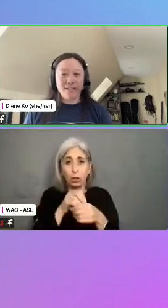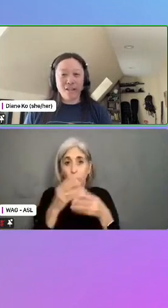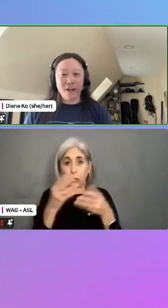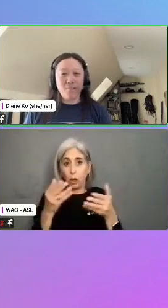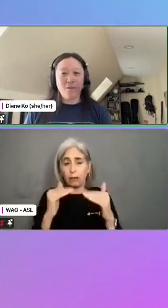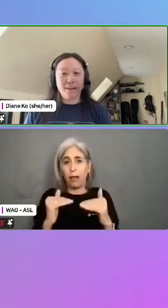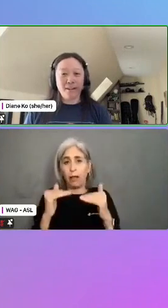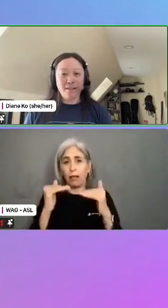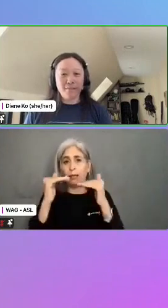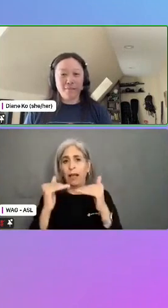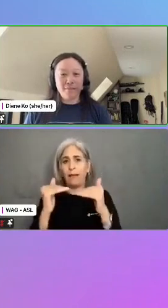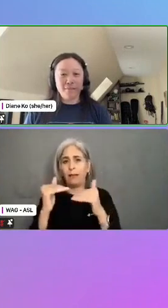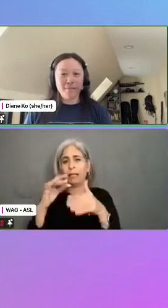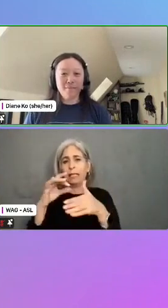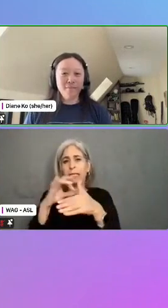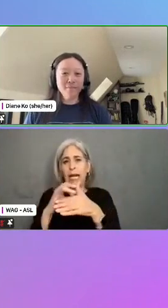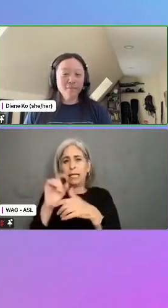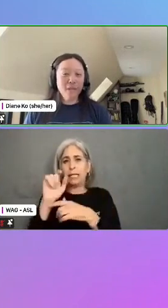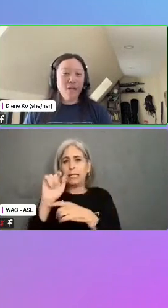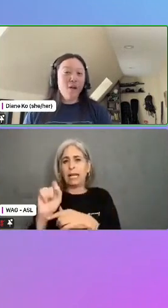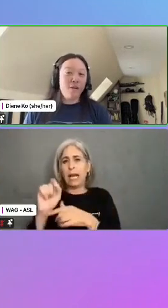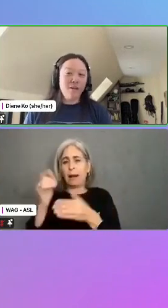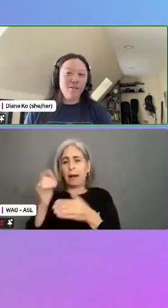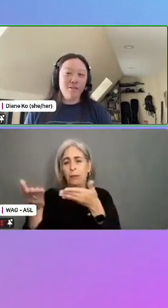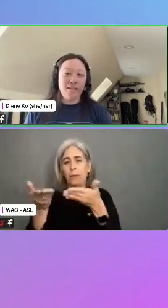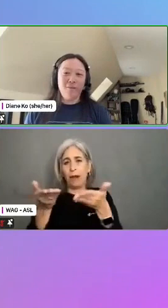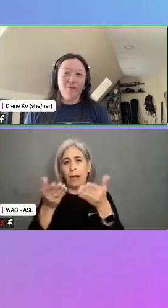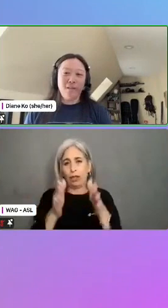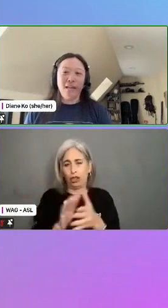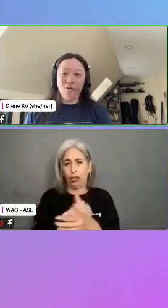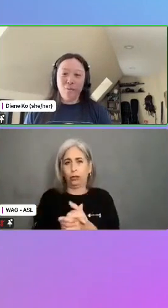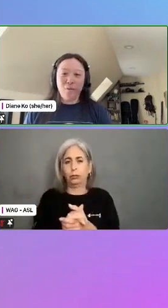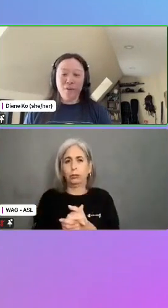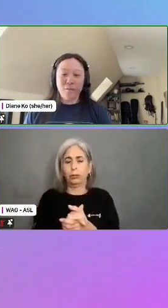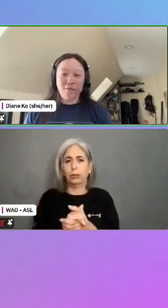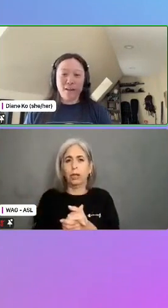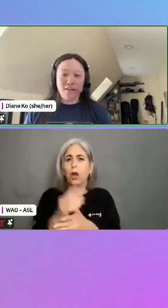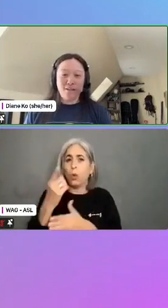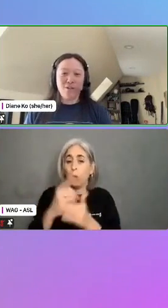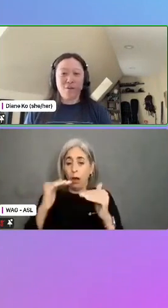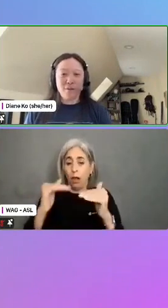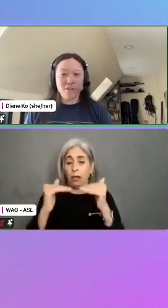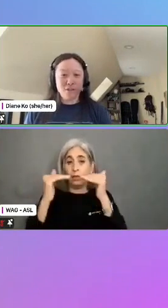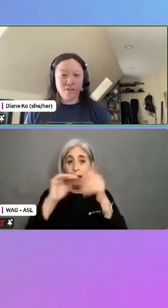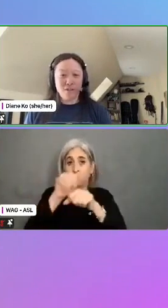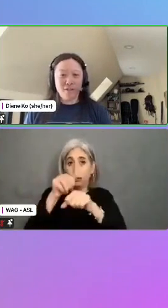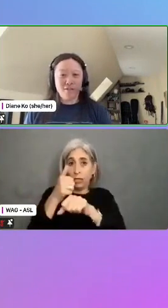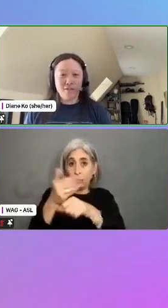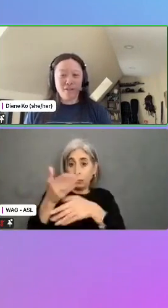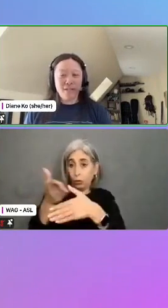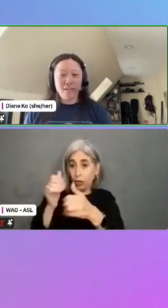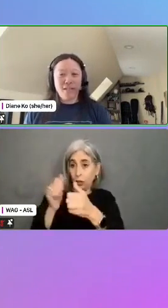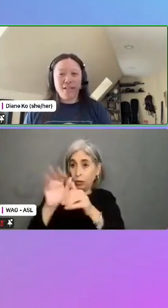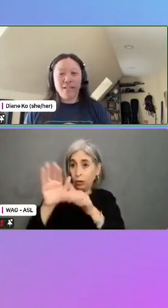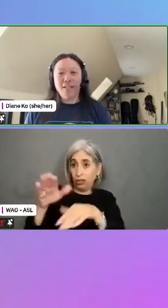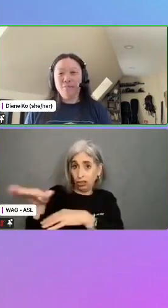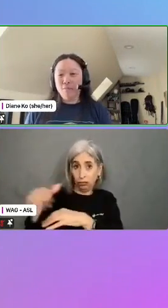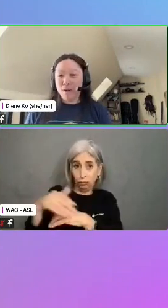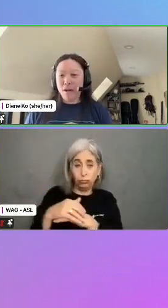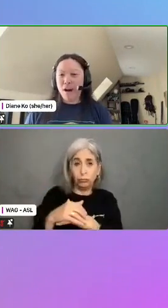heading component. Then we set a variable each to be a string that